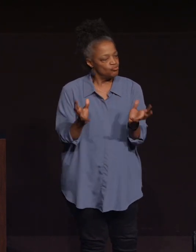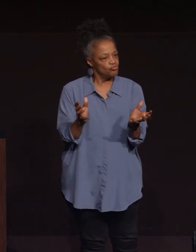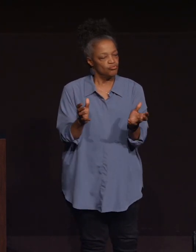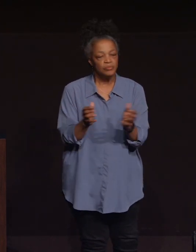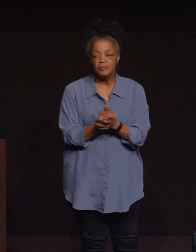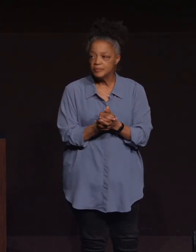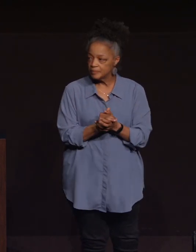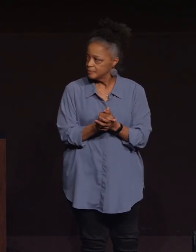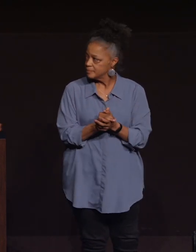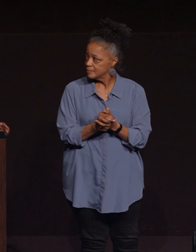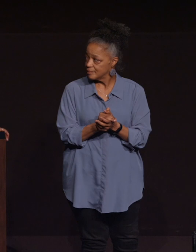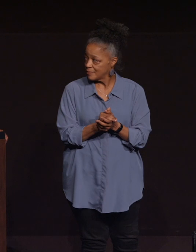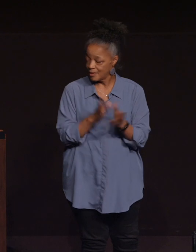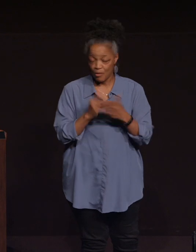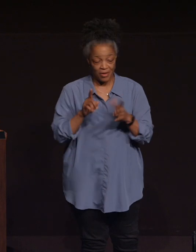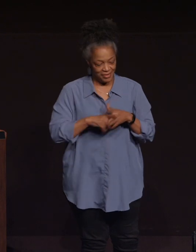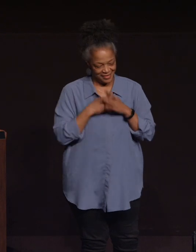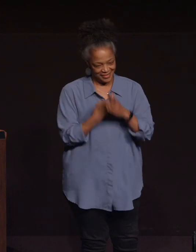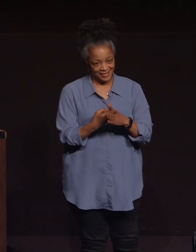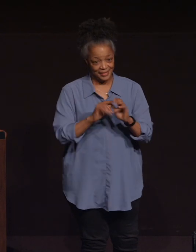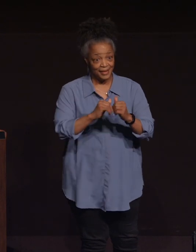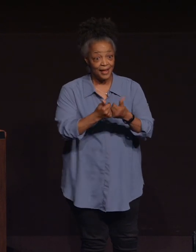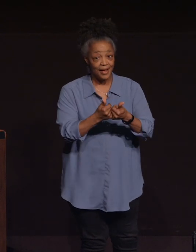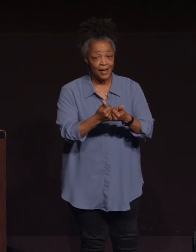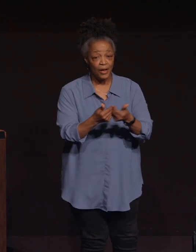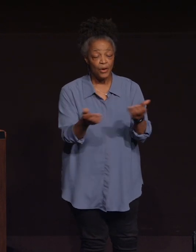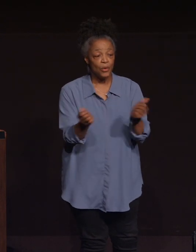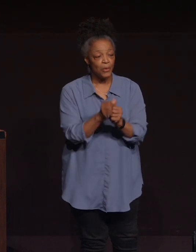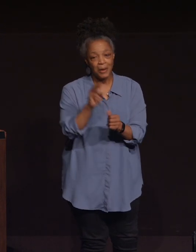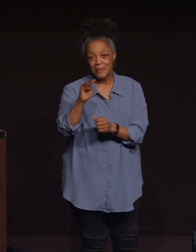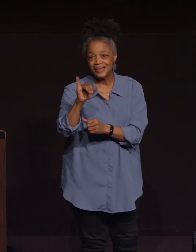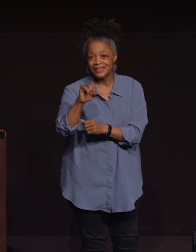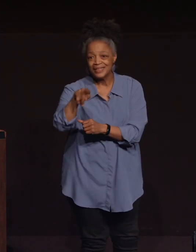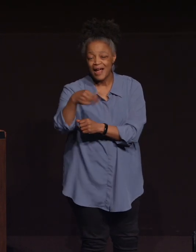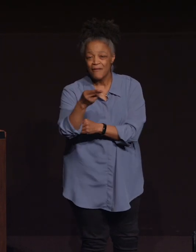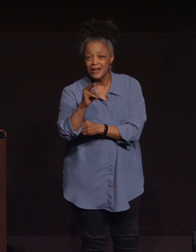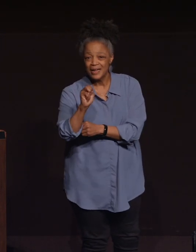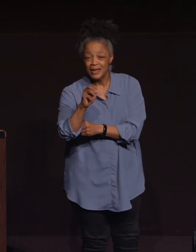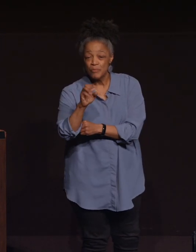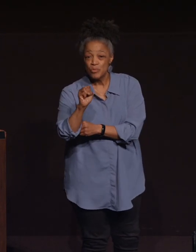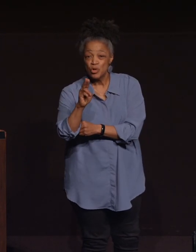So let me begin with Ms. Daphne Muse.